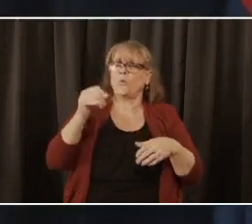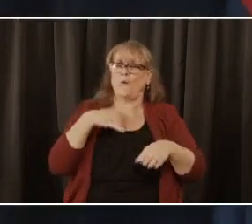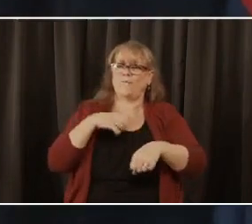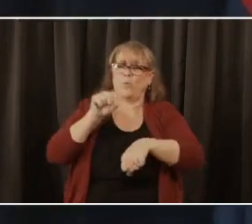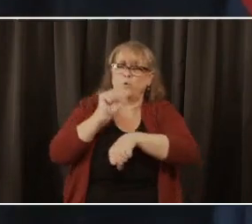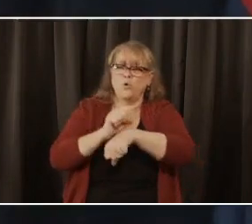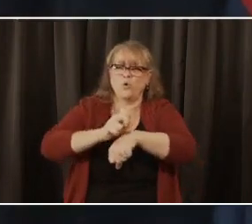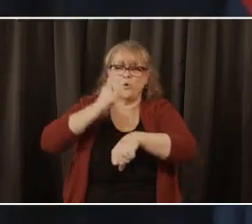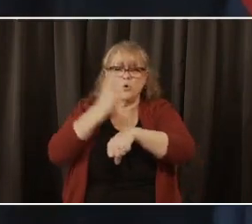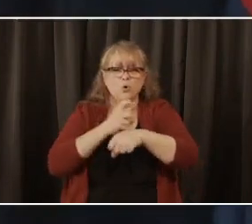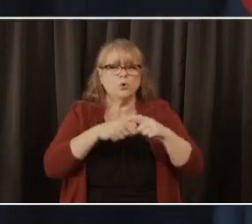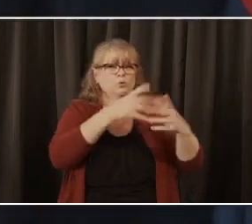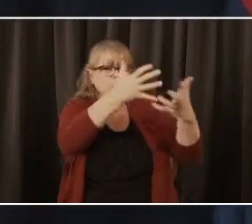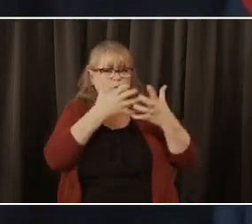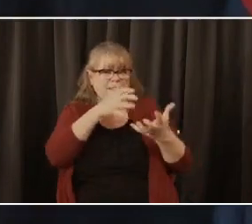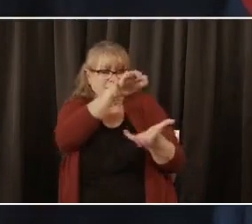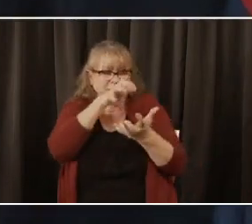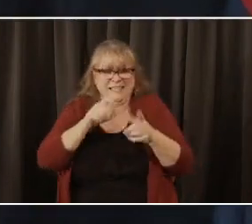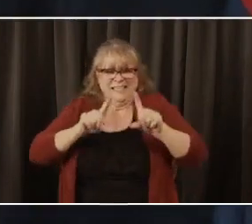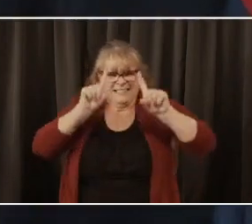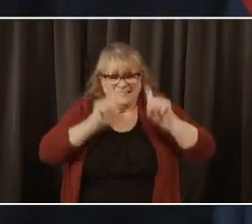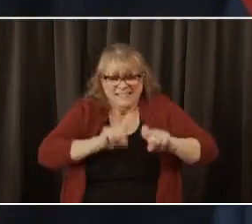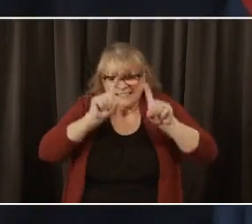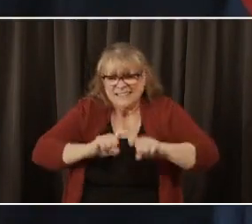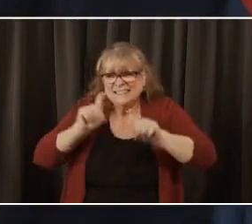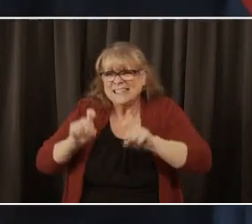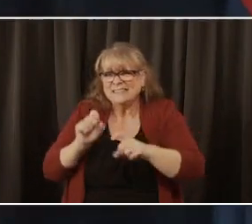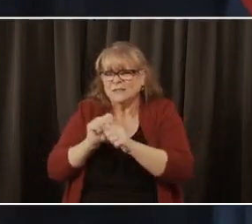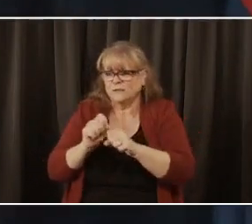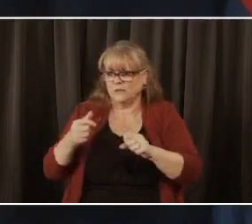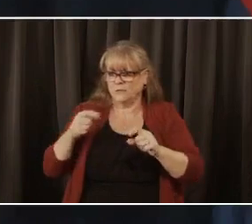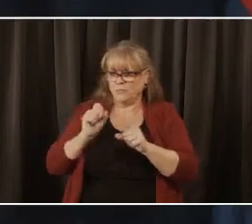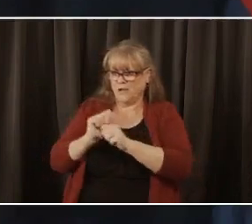protection for frontline health care workers. We coordinated with the medical community to